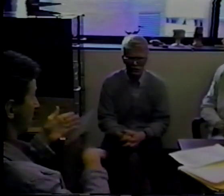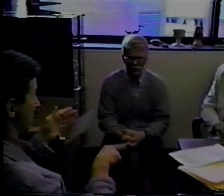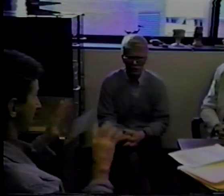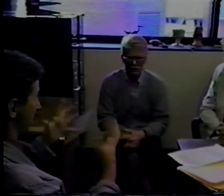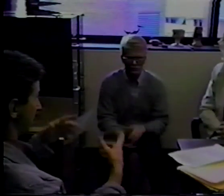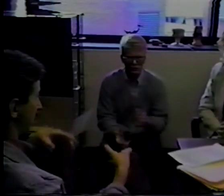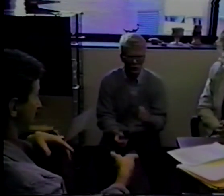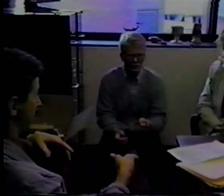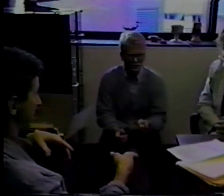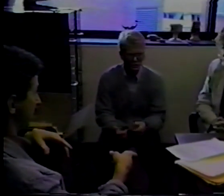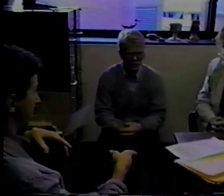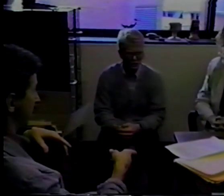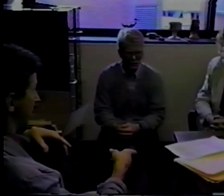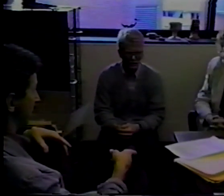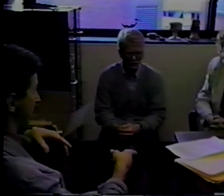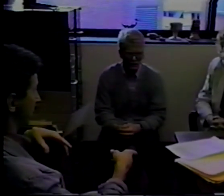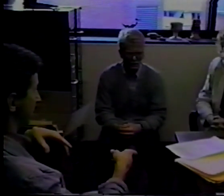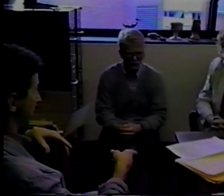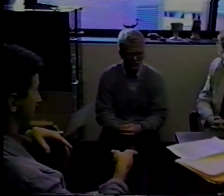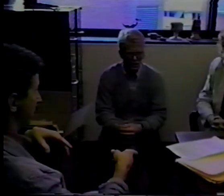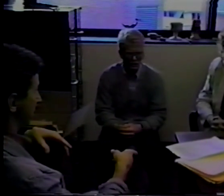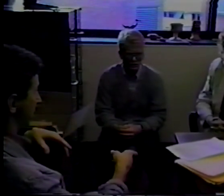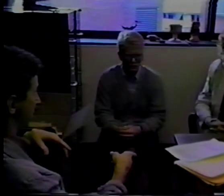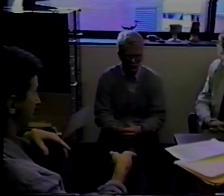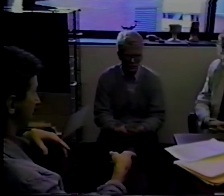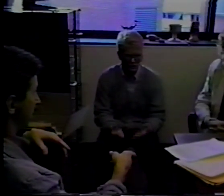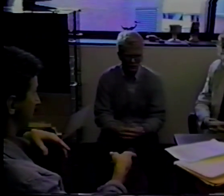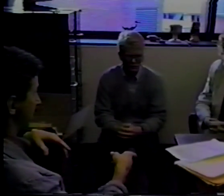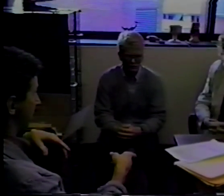So on you want this to be ready for next week's class?